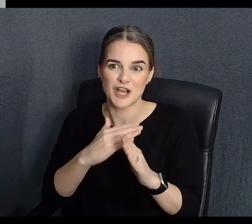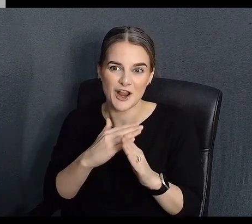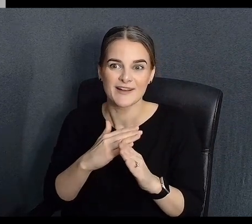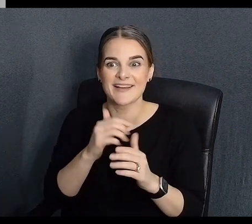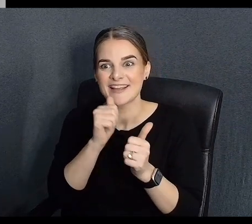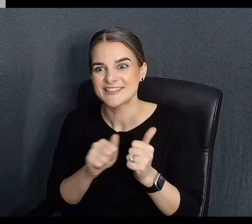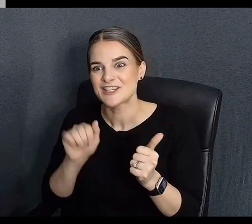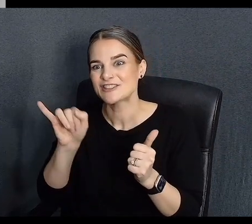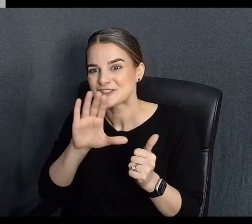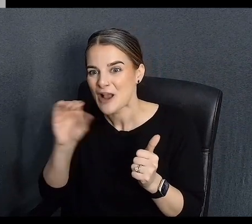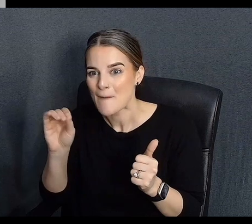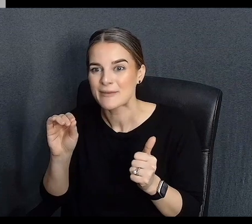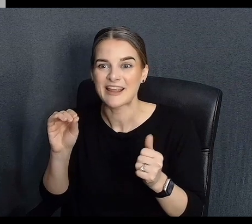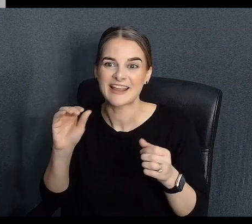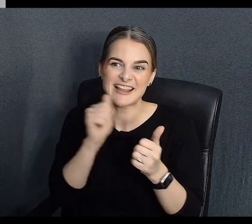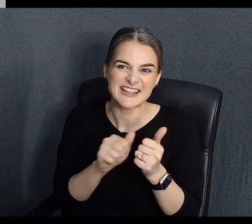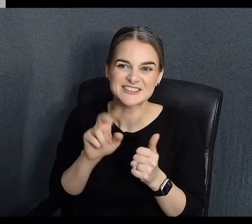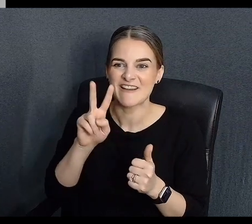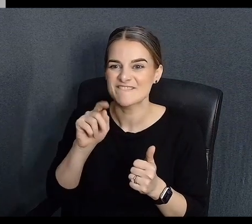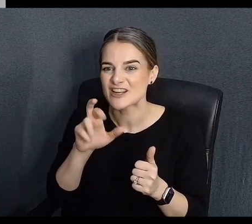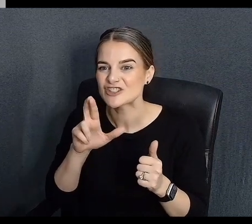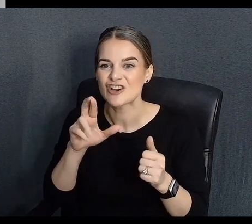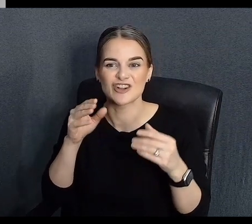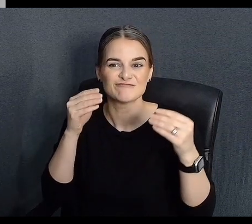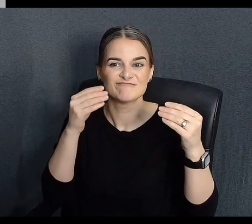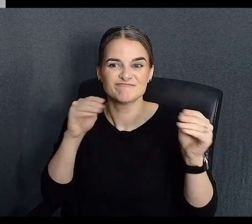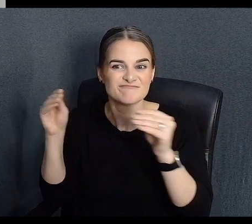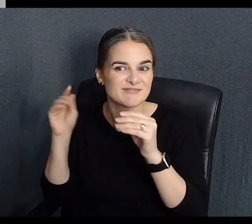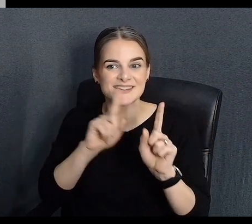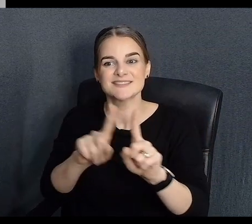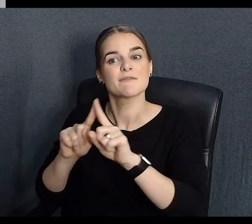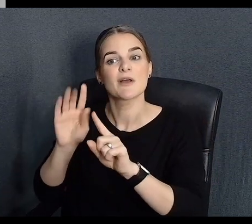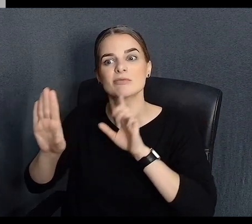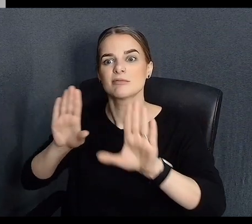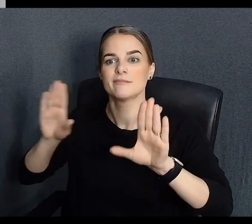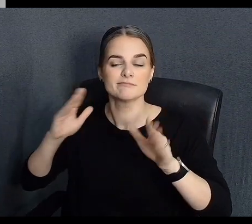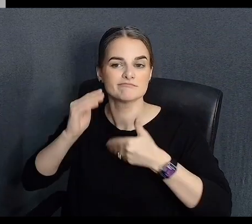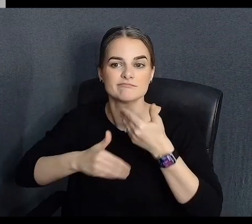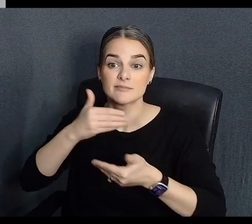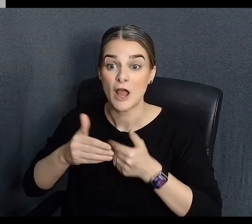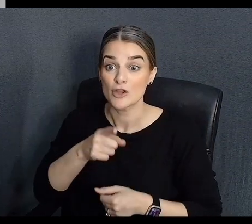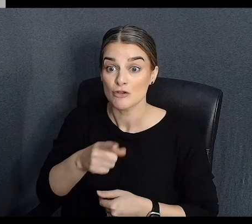is a little different with their process. So if at any time anybody ever has questions, you can always reach out to us at TechOWL,